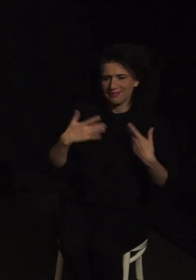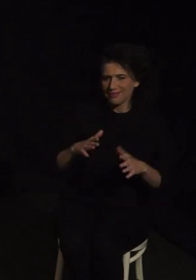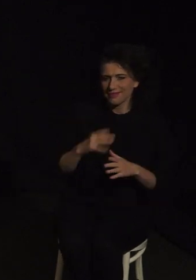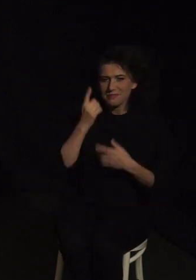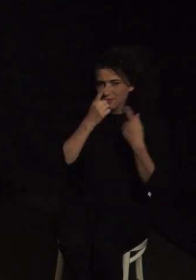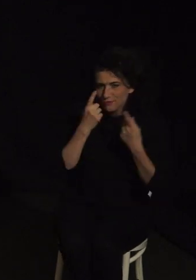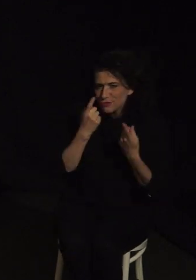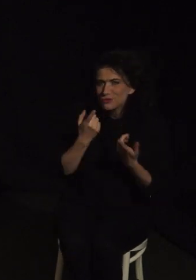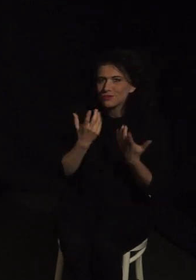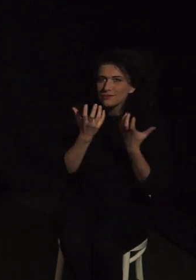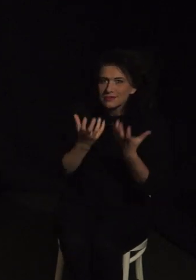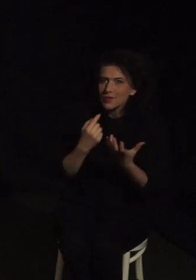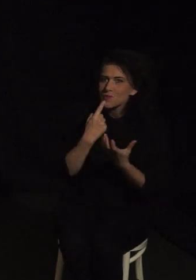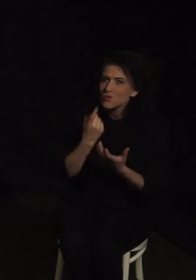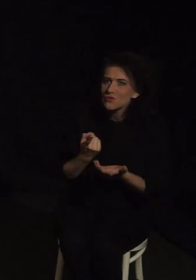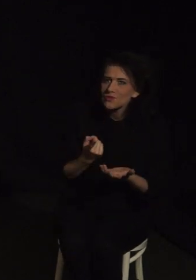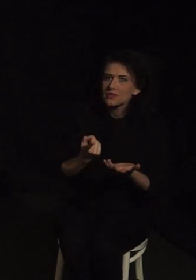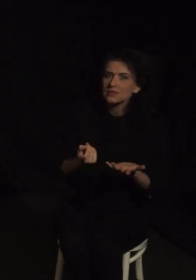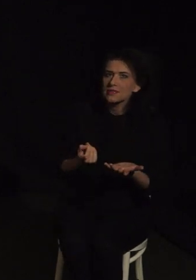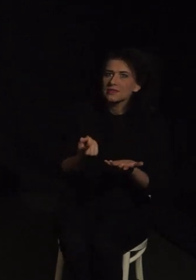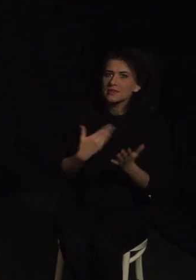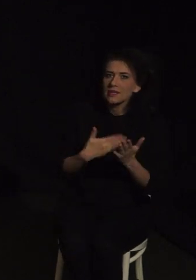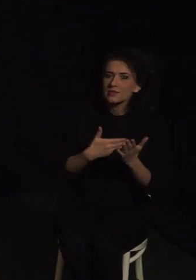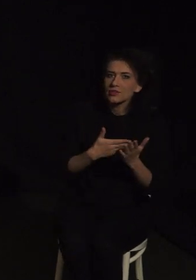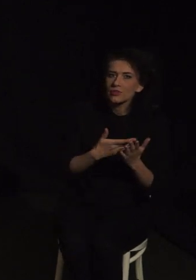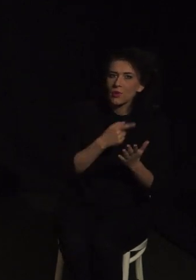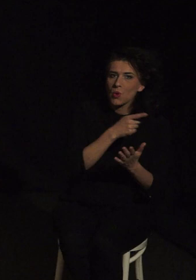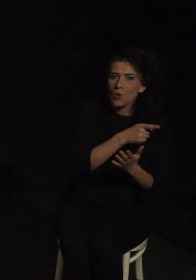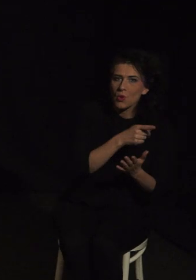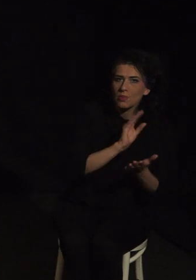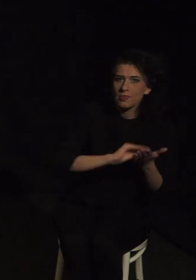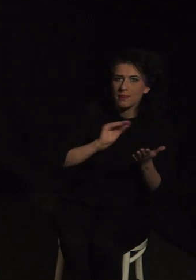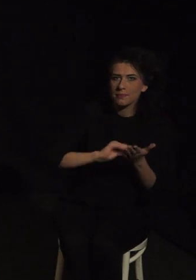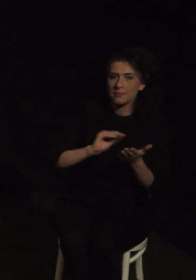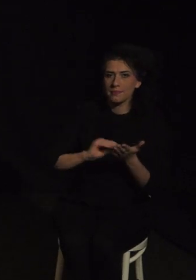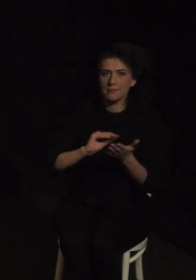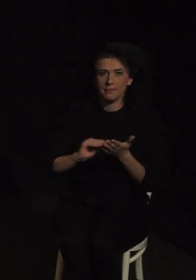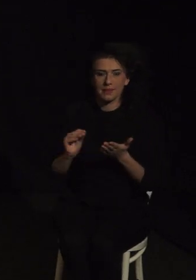but to say why it's this way, not the other.